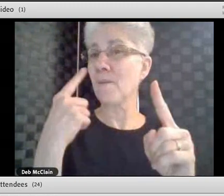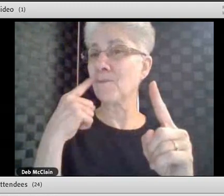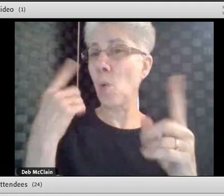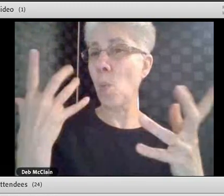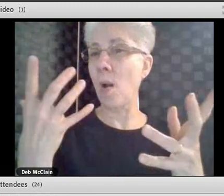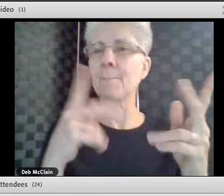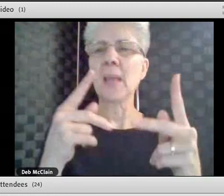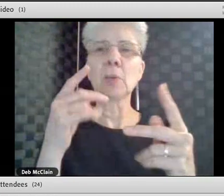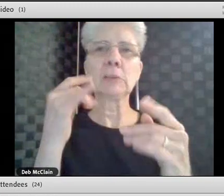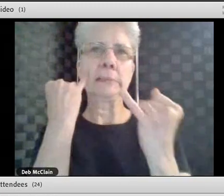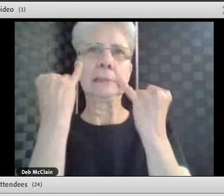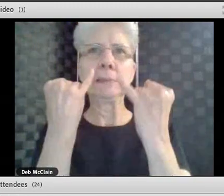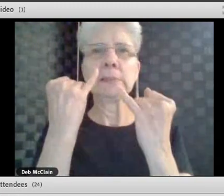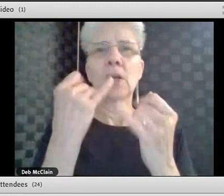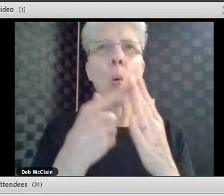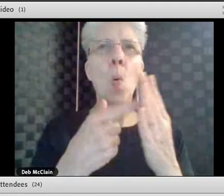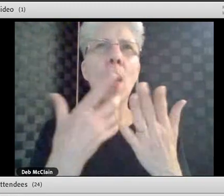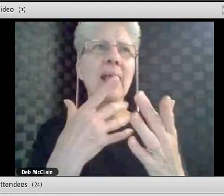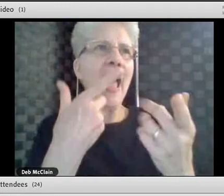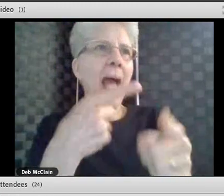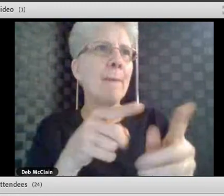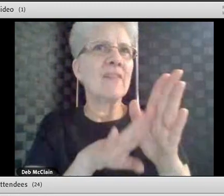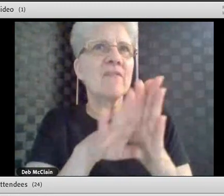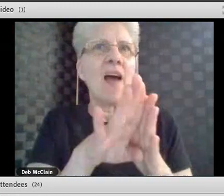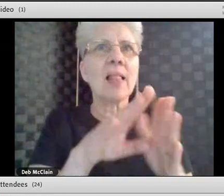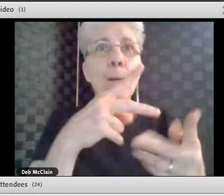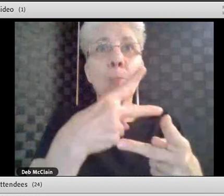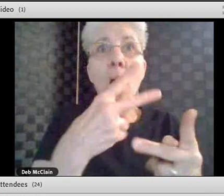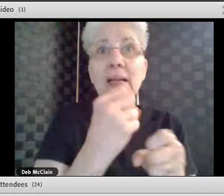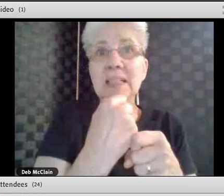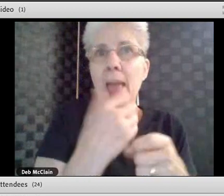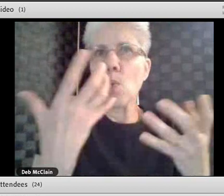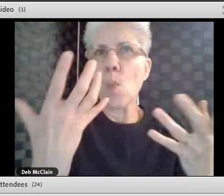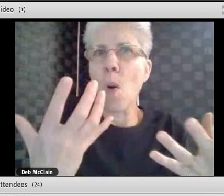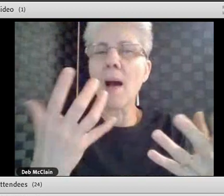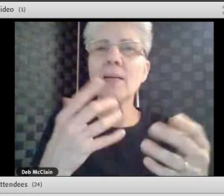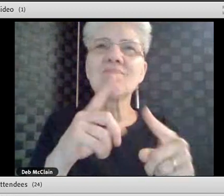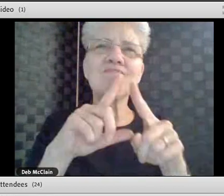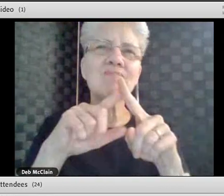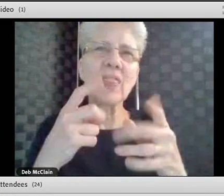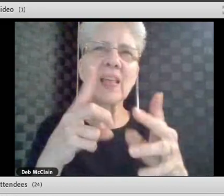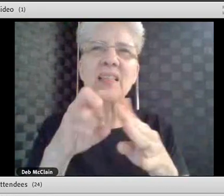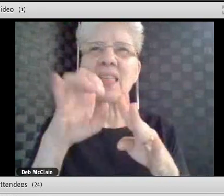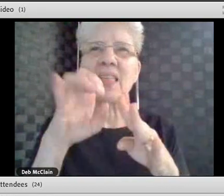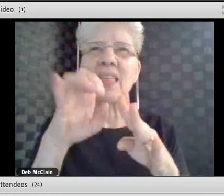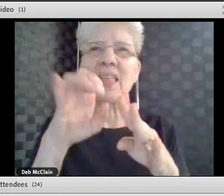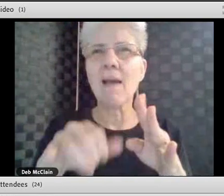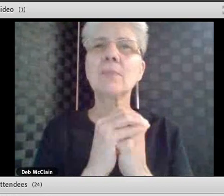and also, you know, the whole point of this is for people to get ideas. What ideas came out of this? What products did they make,